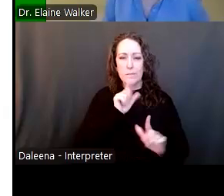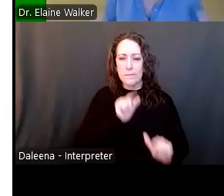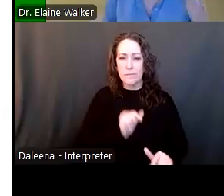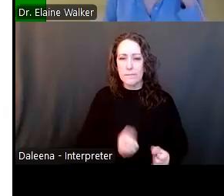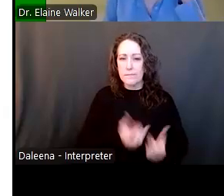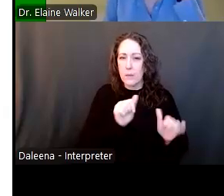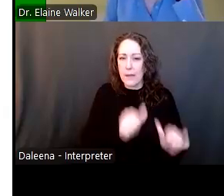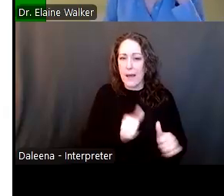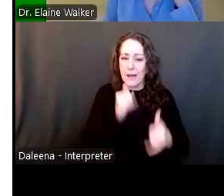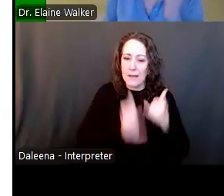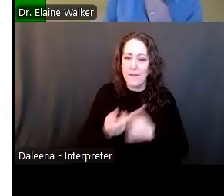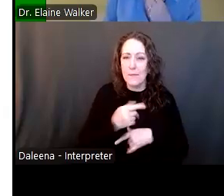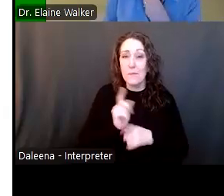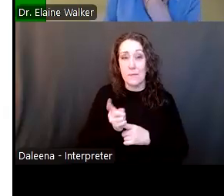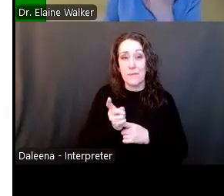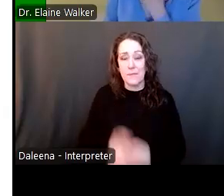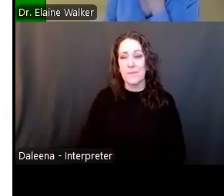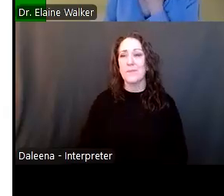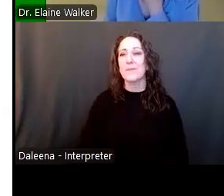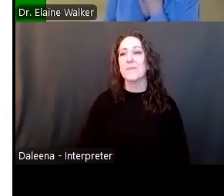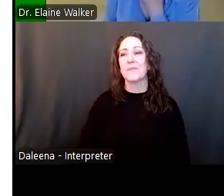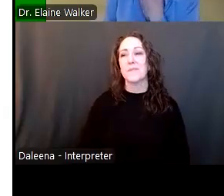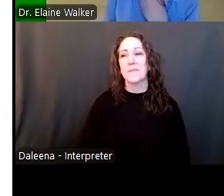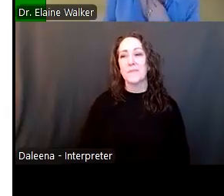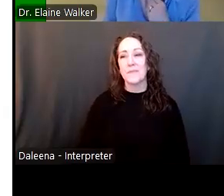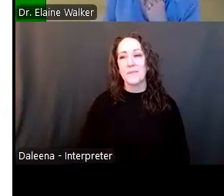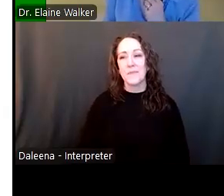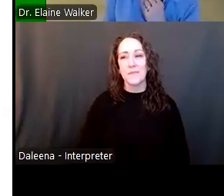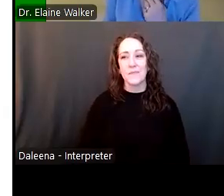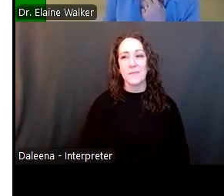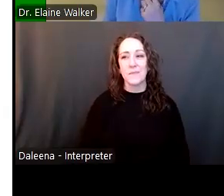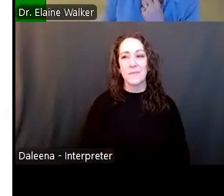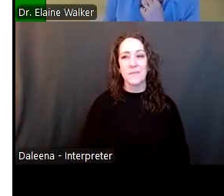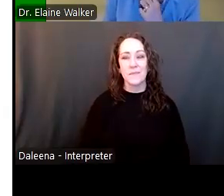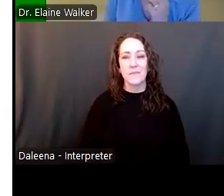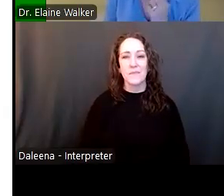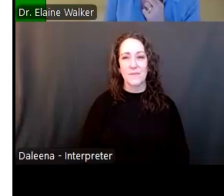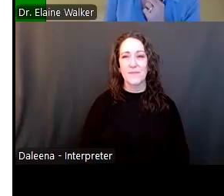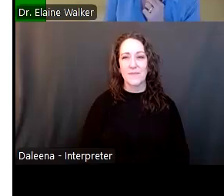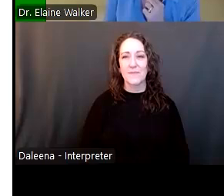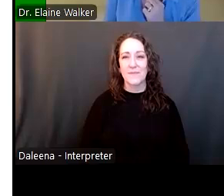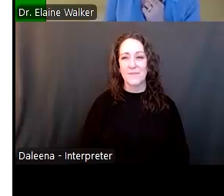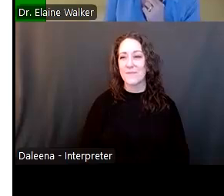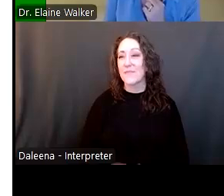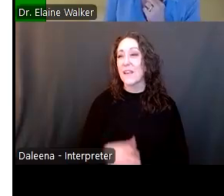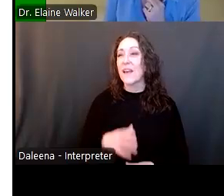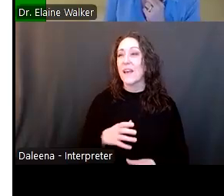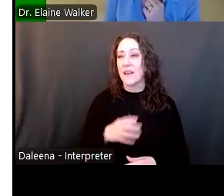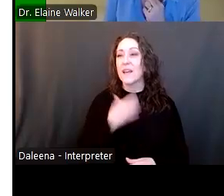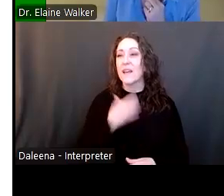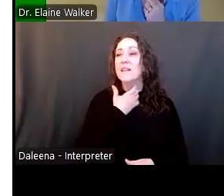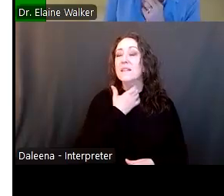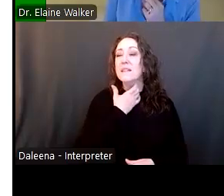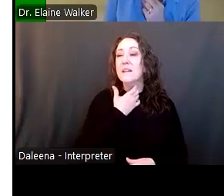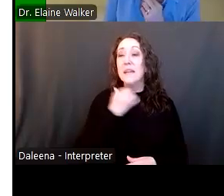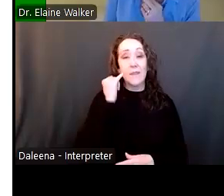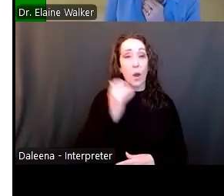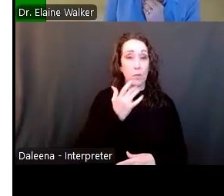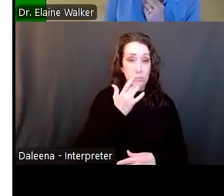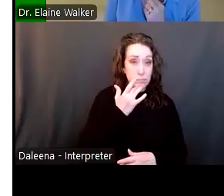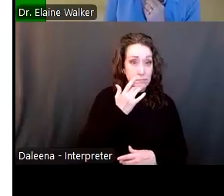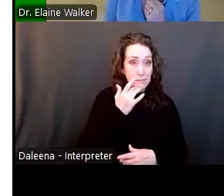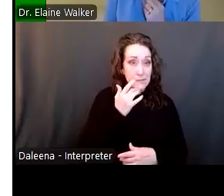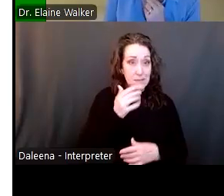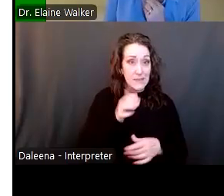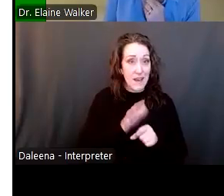minutes yeah and I hear if you're lucky enough to be called on to ask your question to the audience